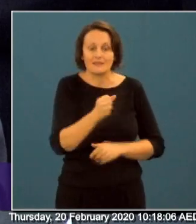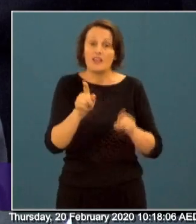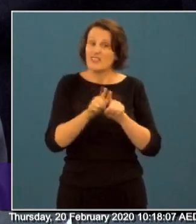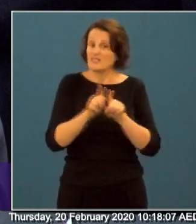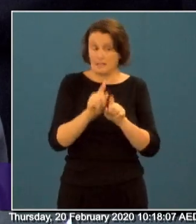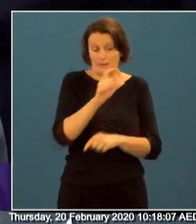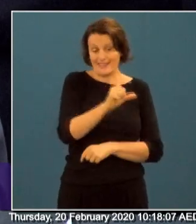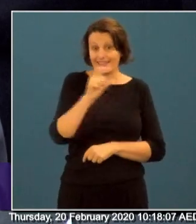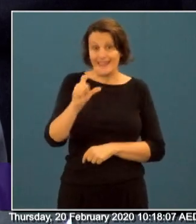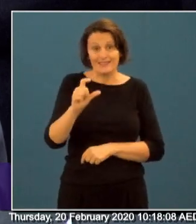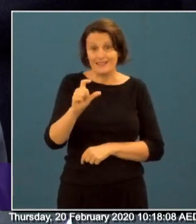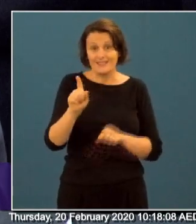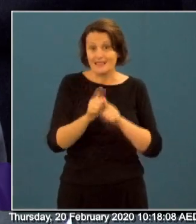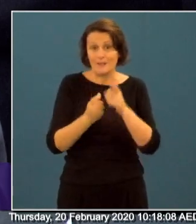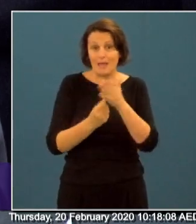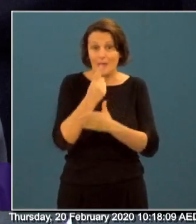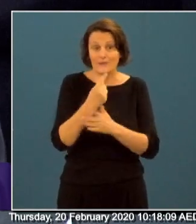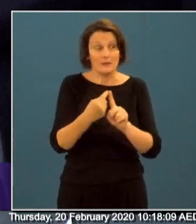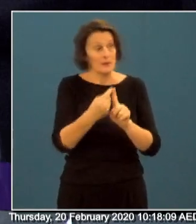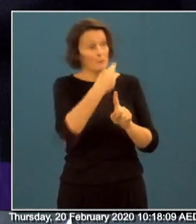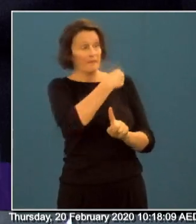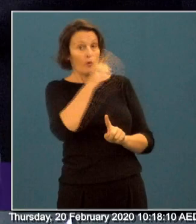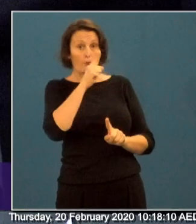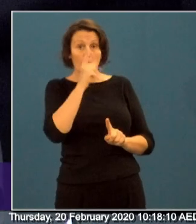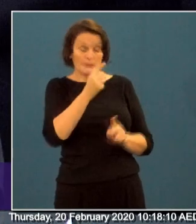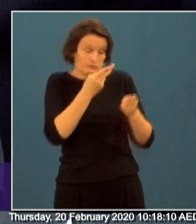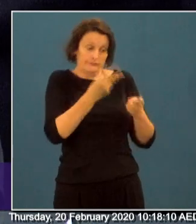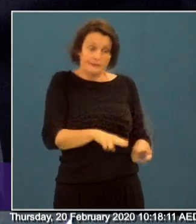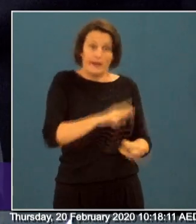which has gone from being an acute devastating problem